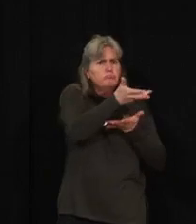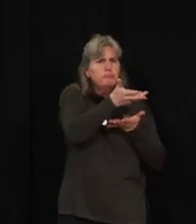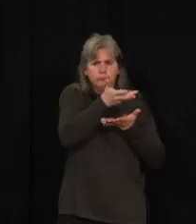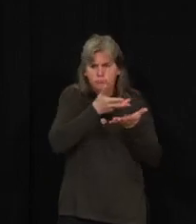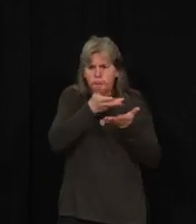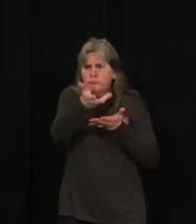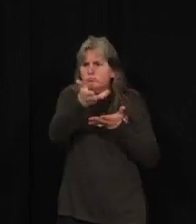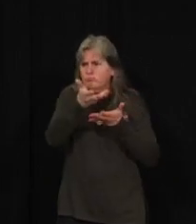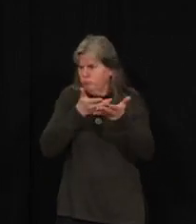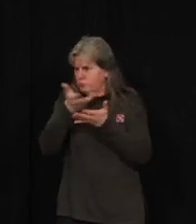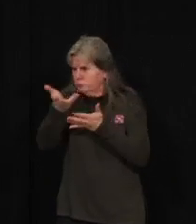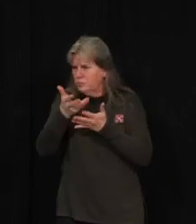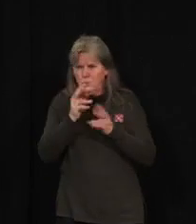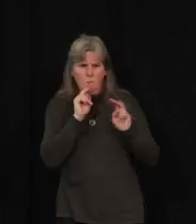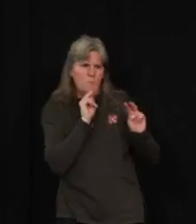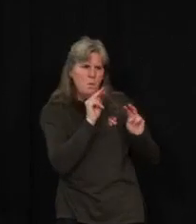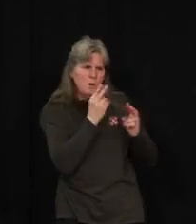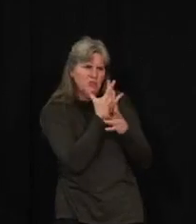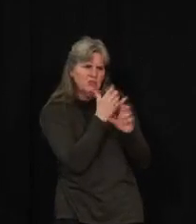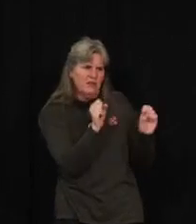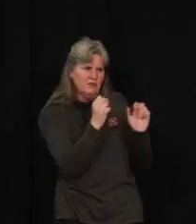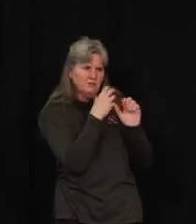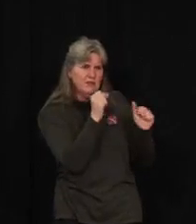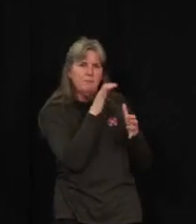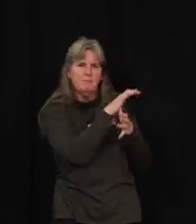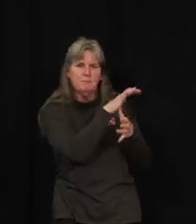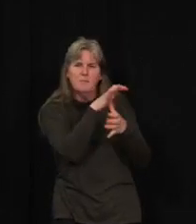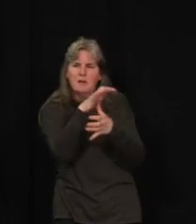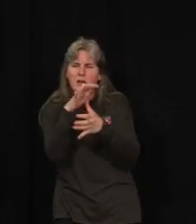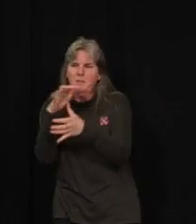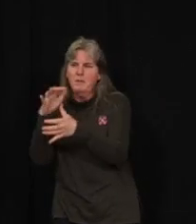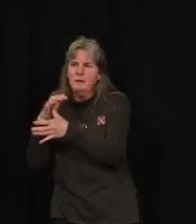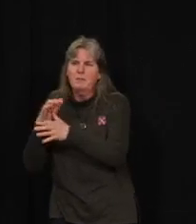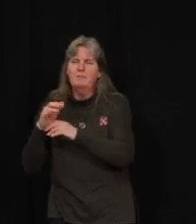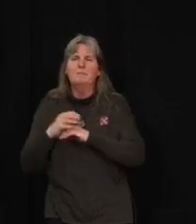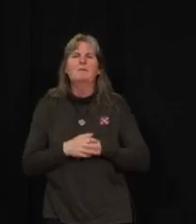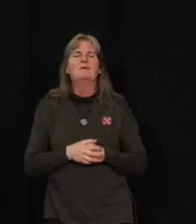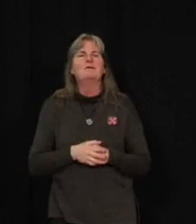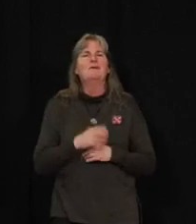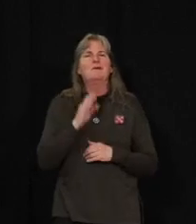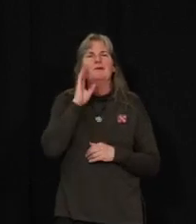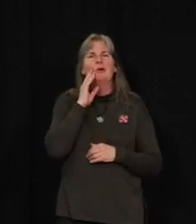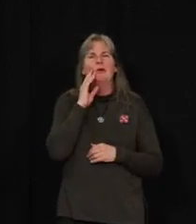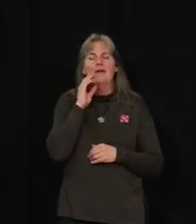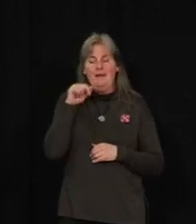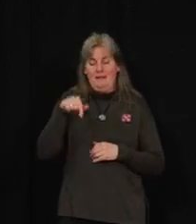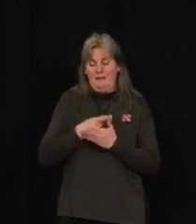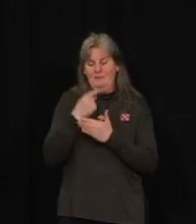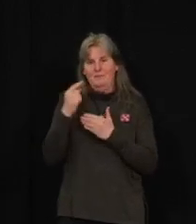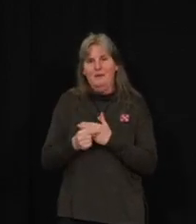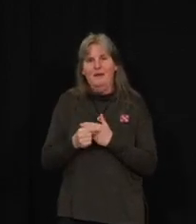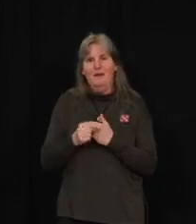This weekend is the 22nd annual run for mom. This year being held as a virtul event.